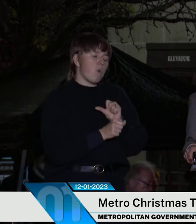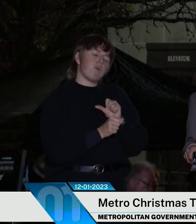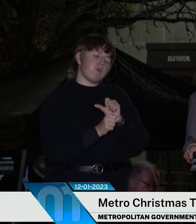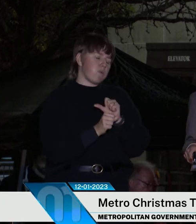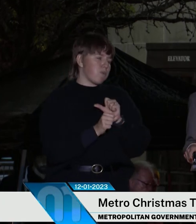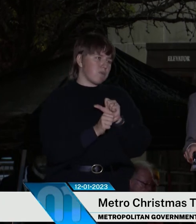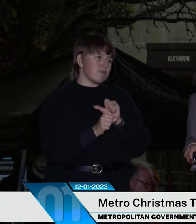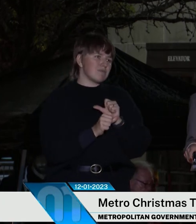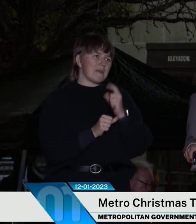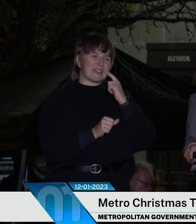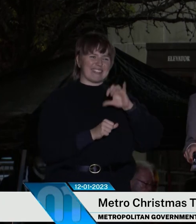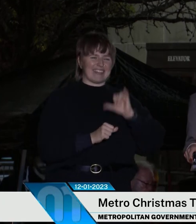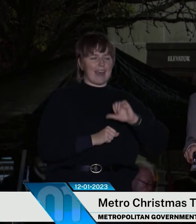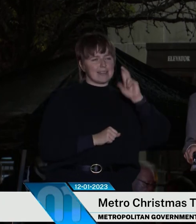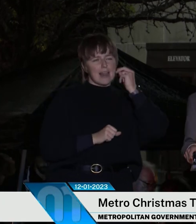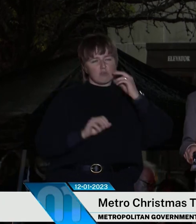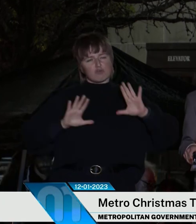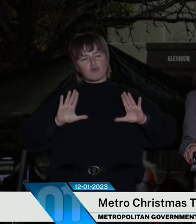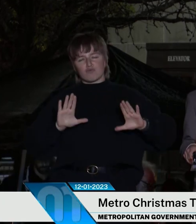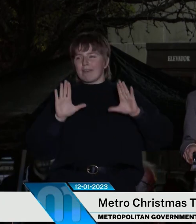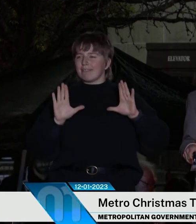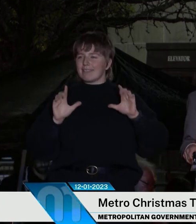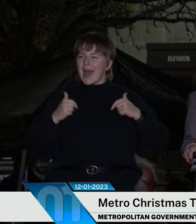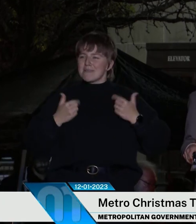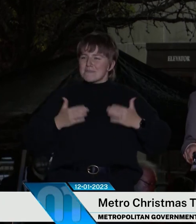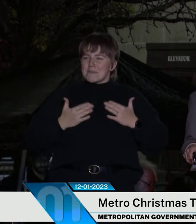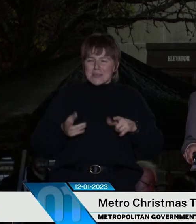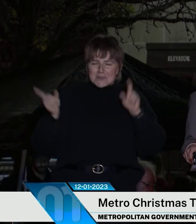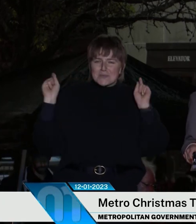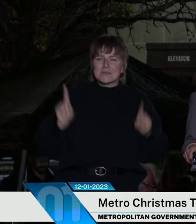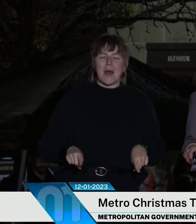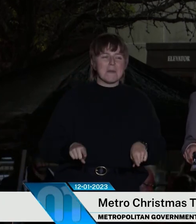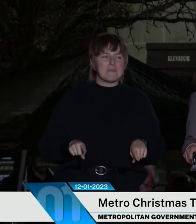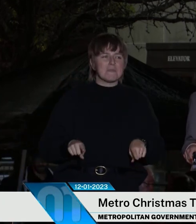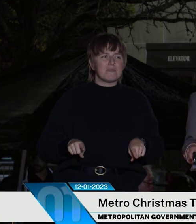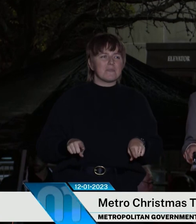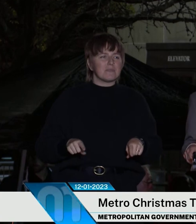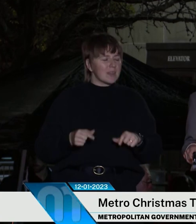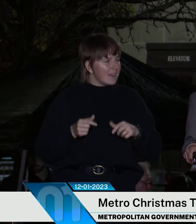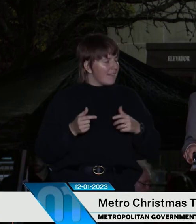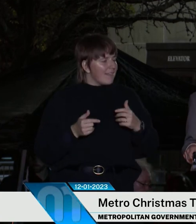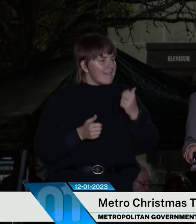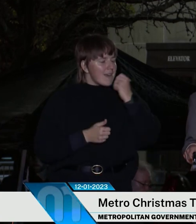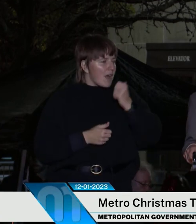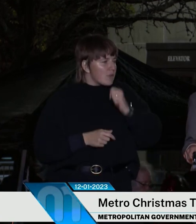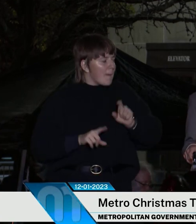OF THE THINGS THAT MAKES NASHVILLE GREAT, AND I AM SO